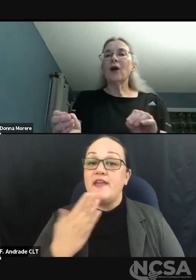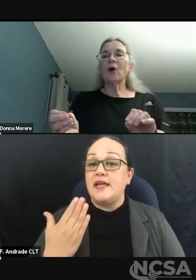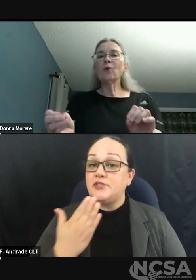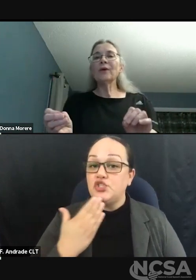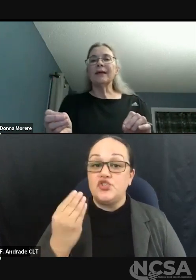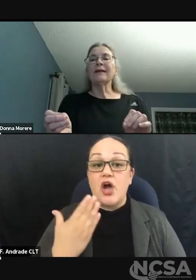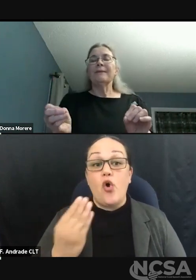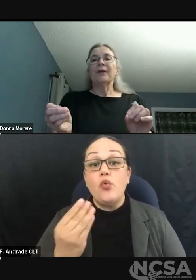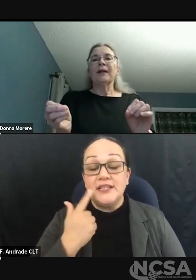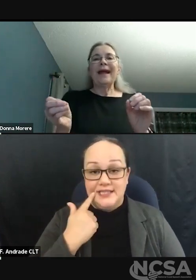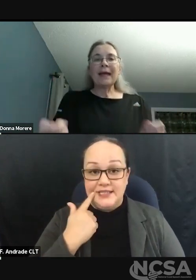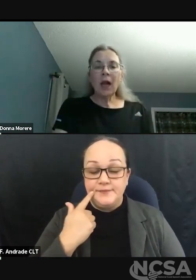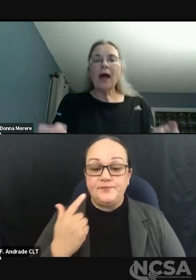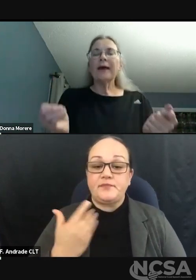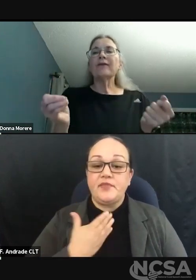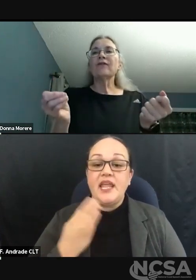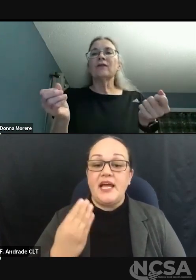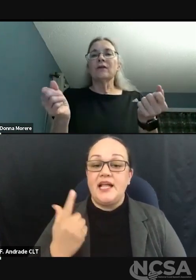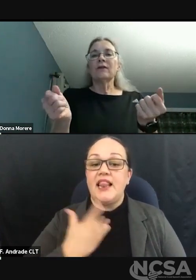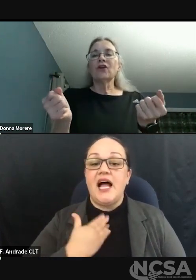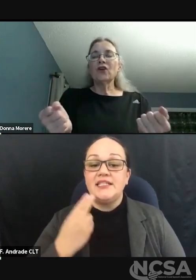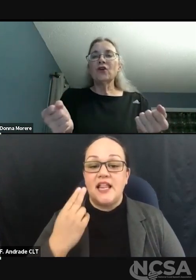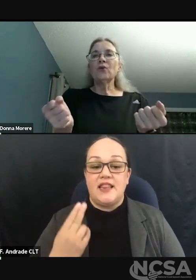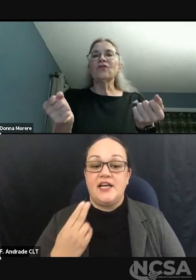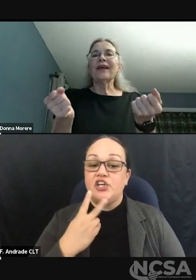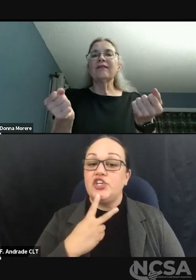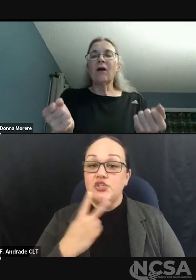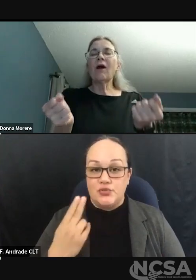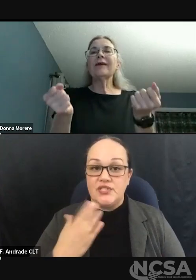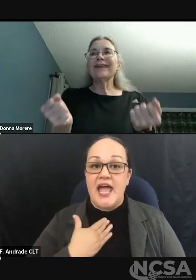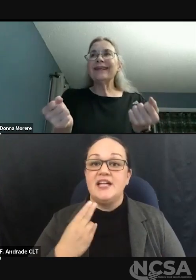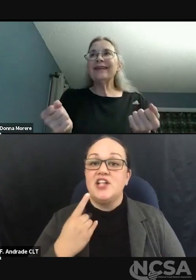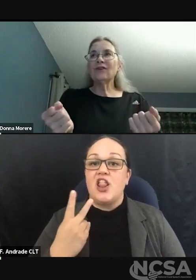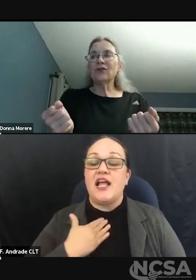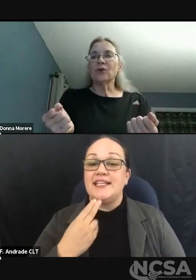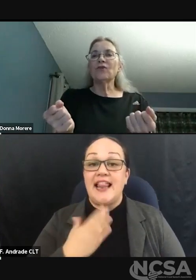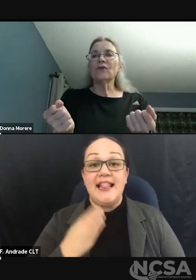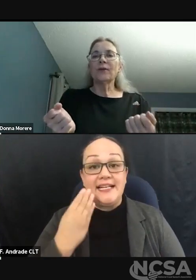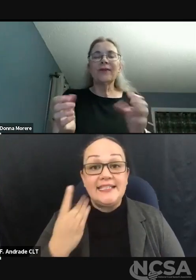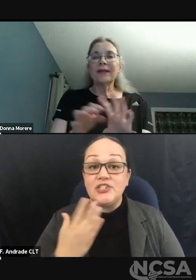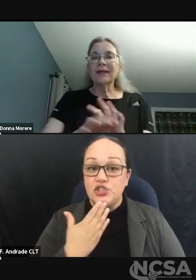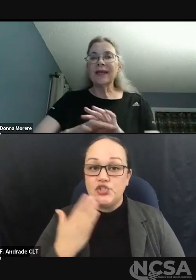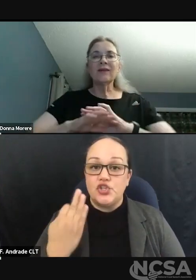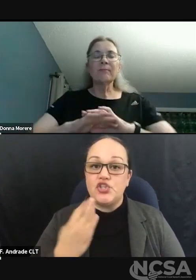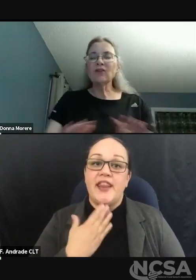not only analyze the cues as long as they need to, so that they can take as much